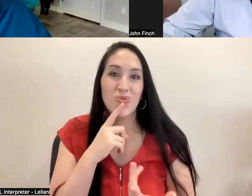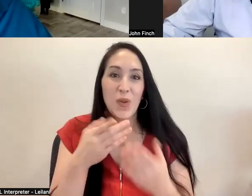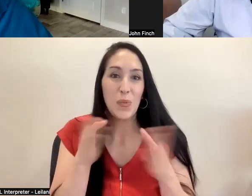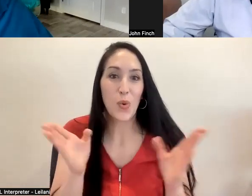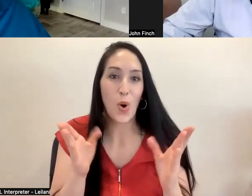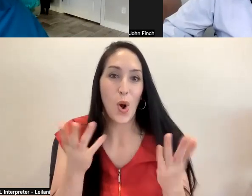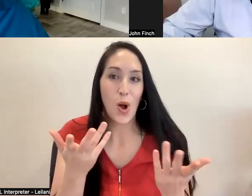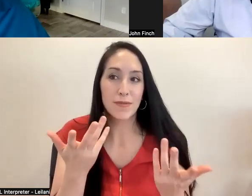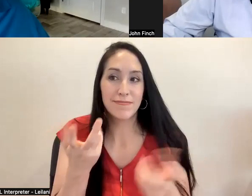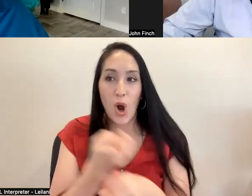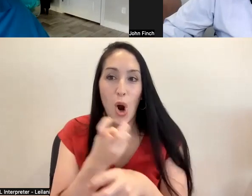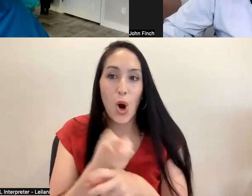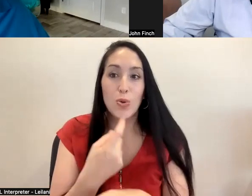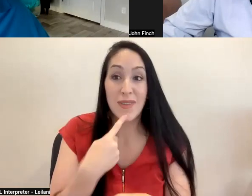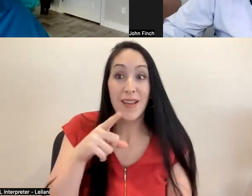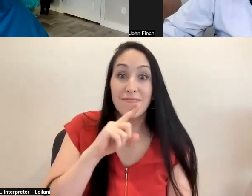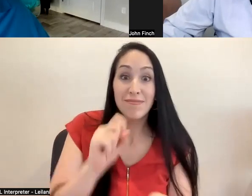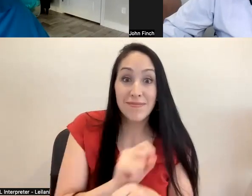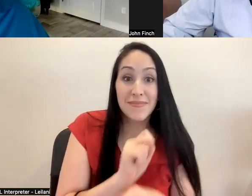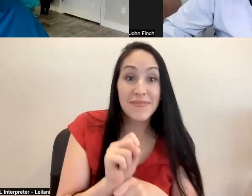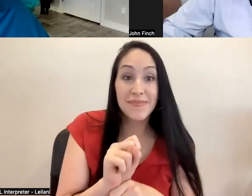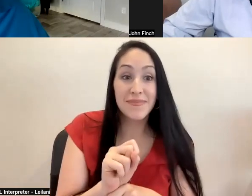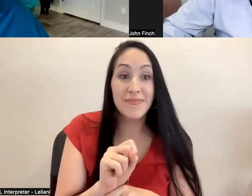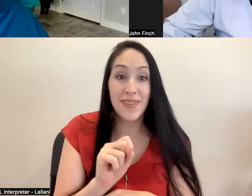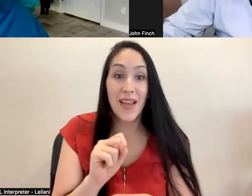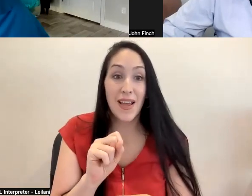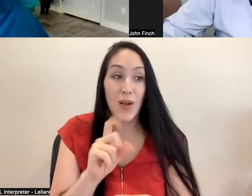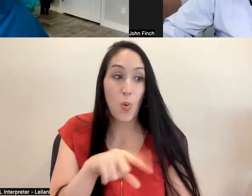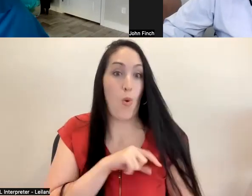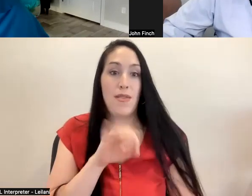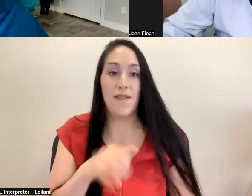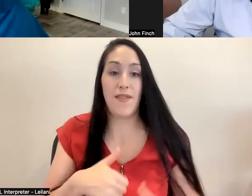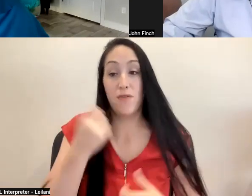agent you know a lot of those expenses. 11:28:47 I tried to pay off throughout the